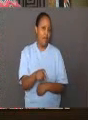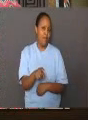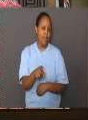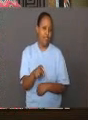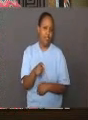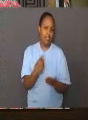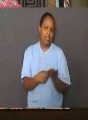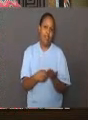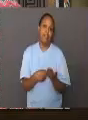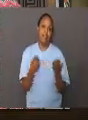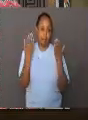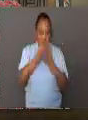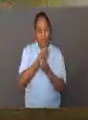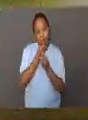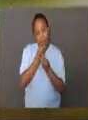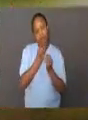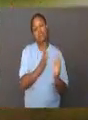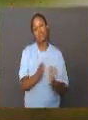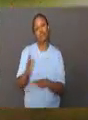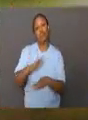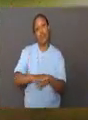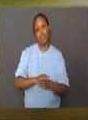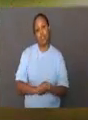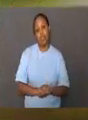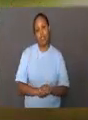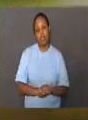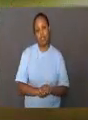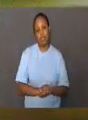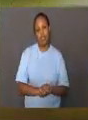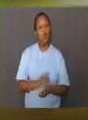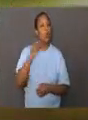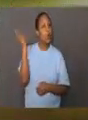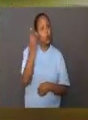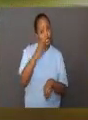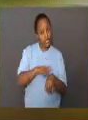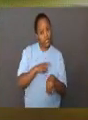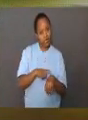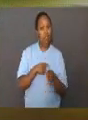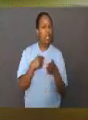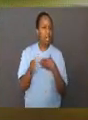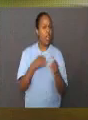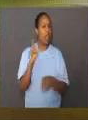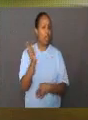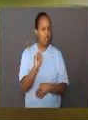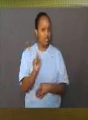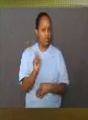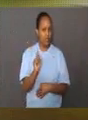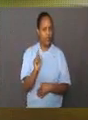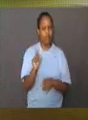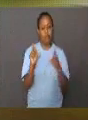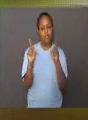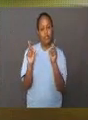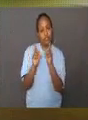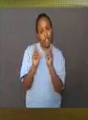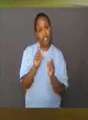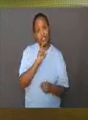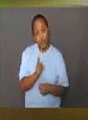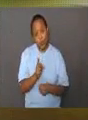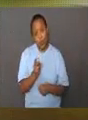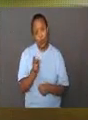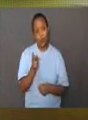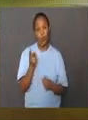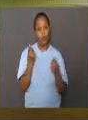of meal preparation it is not always simple to discern when something is fair is it students